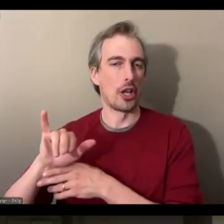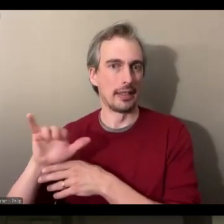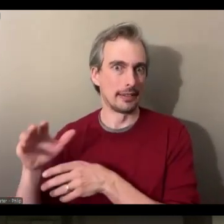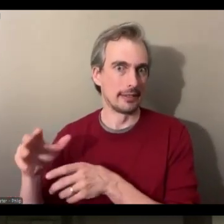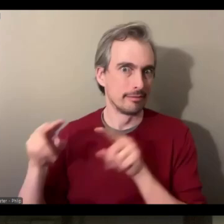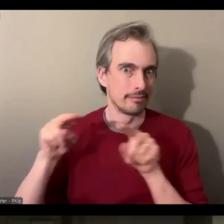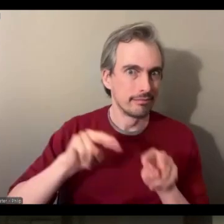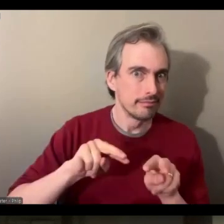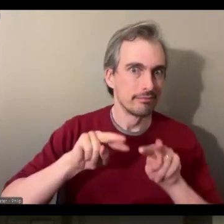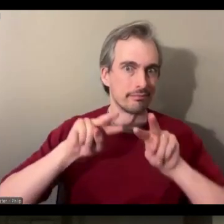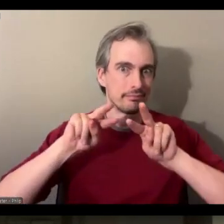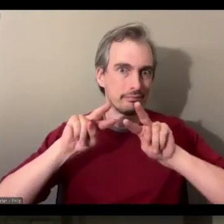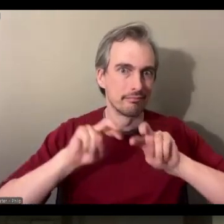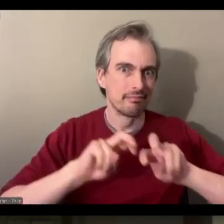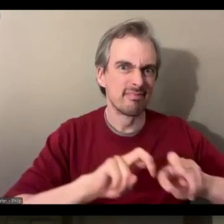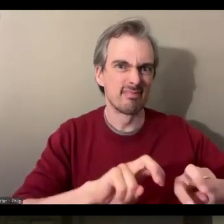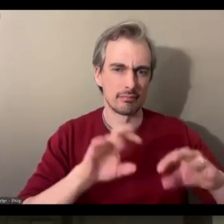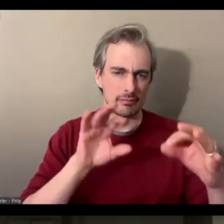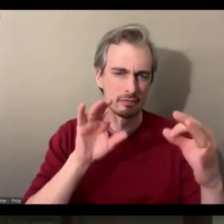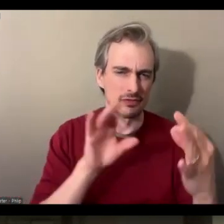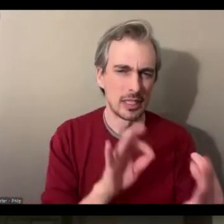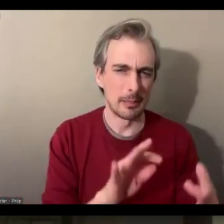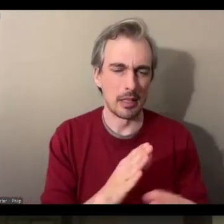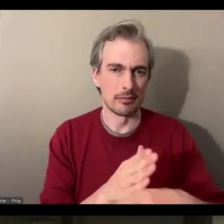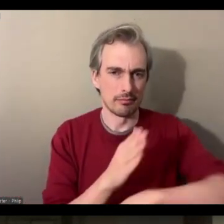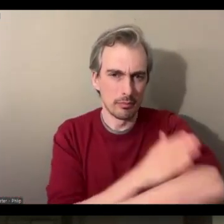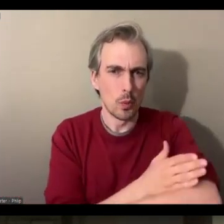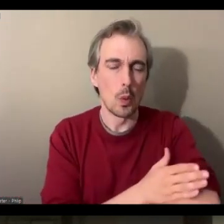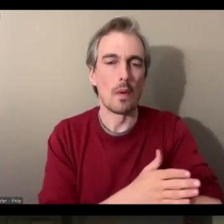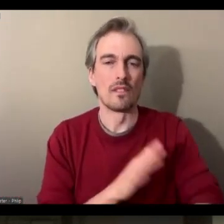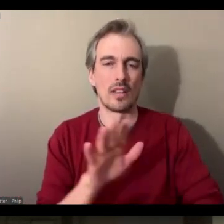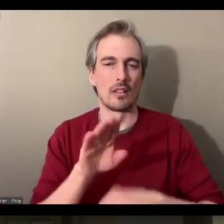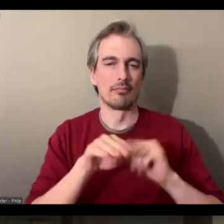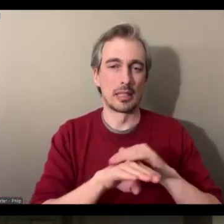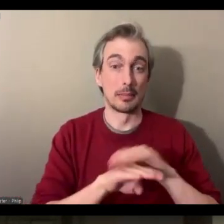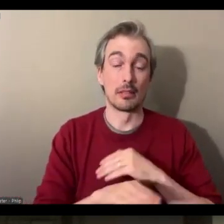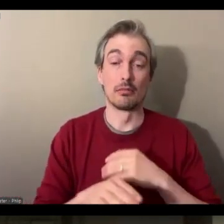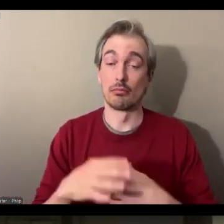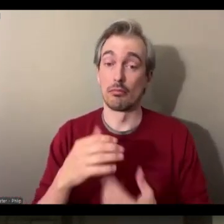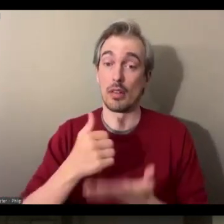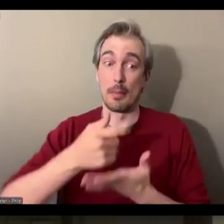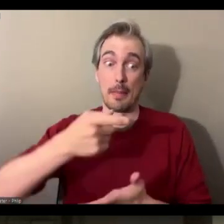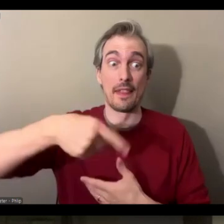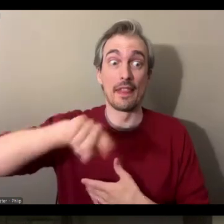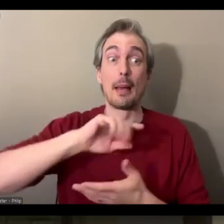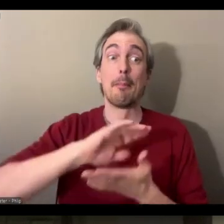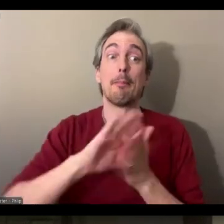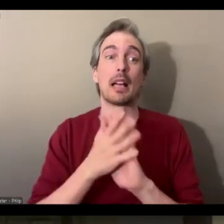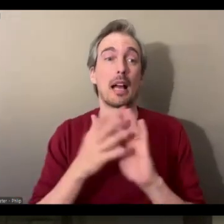of regulatory bodies and regional policies and whatever they are. But we're not setting a bar,